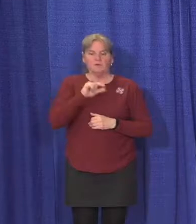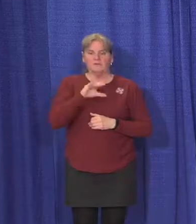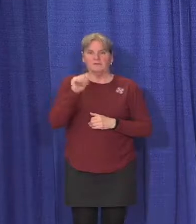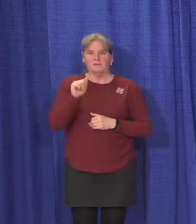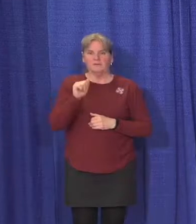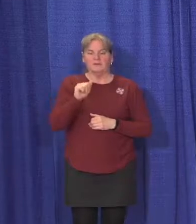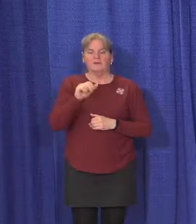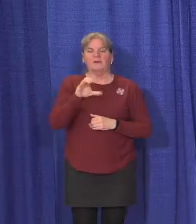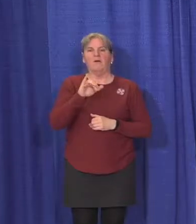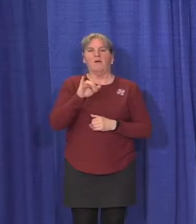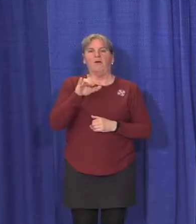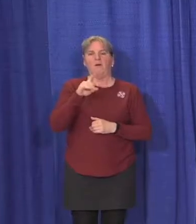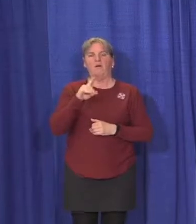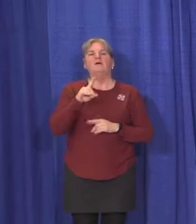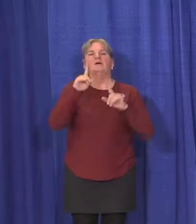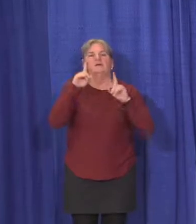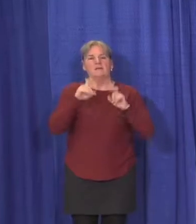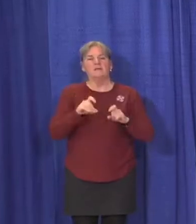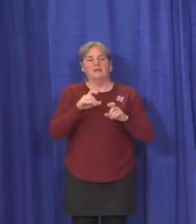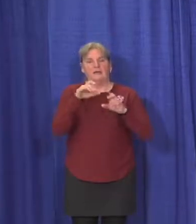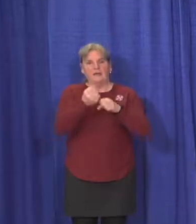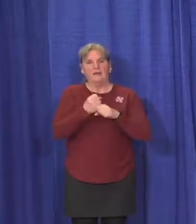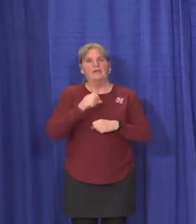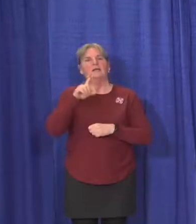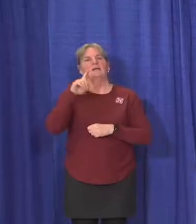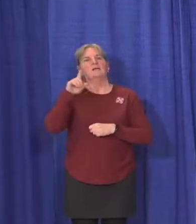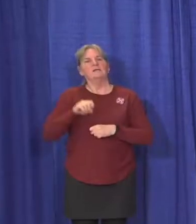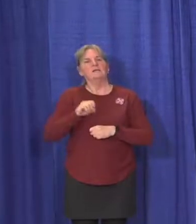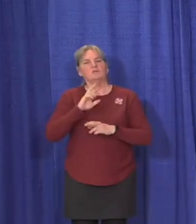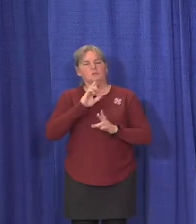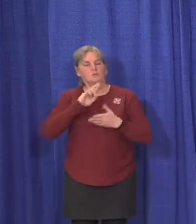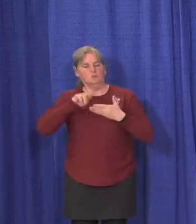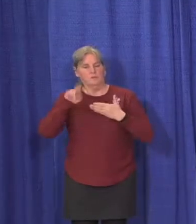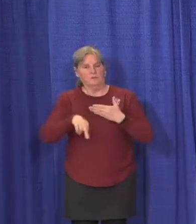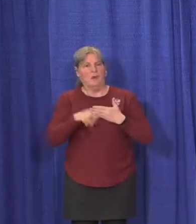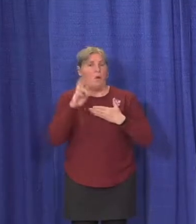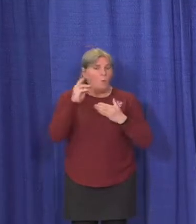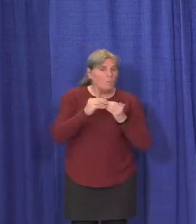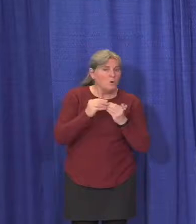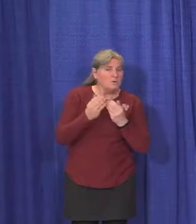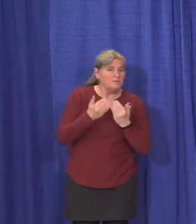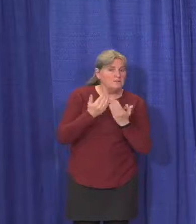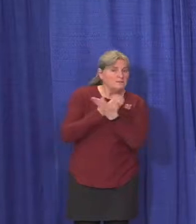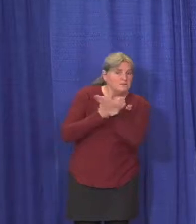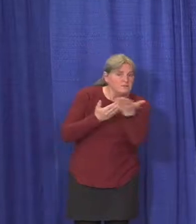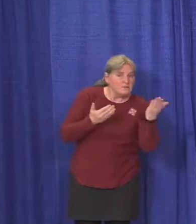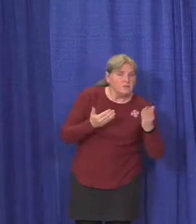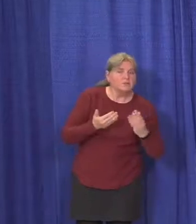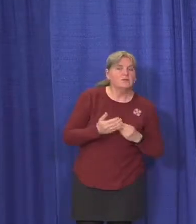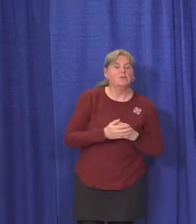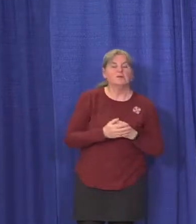Yukon.ca and click on get the test results. I hope this will make the